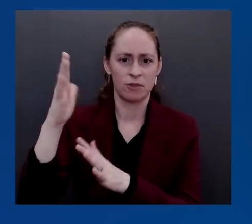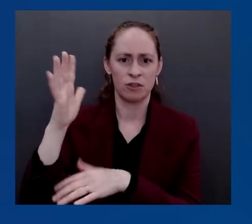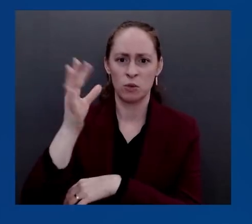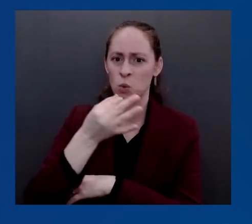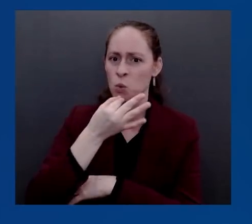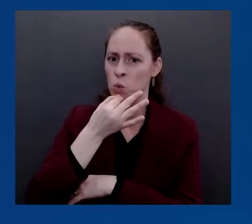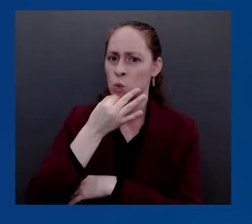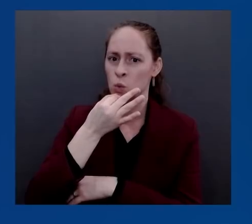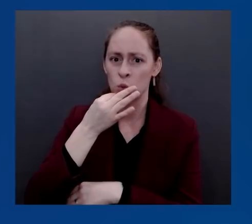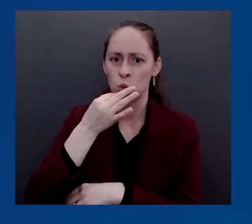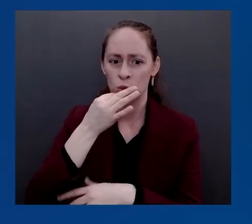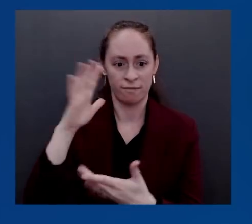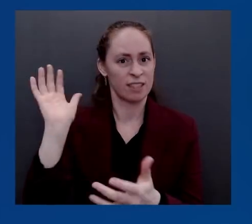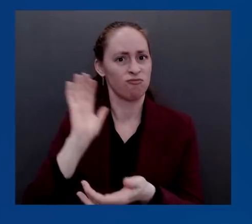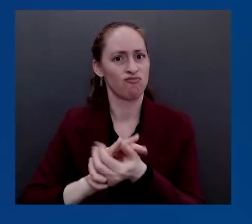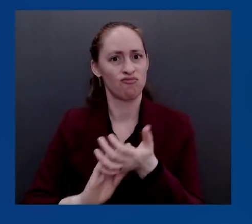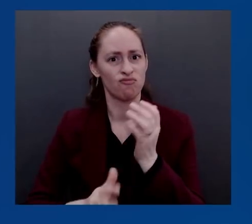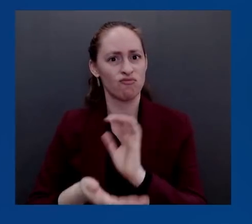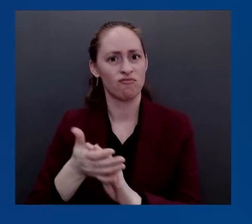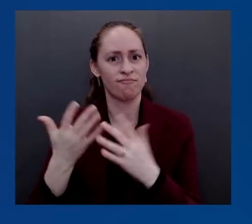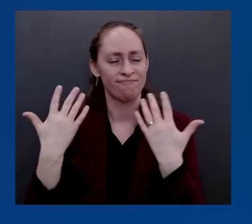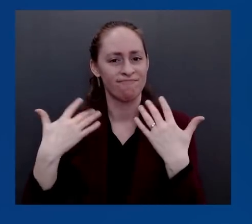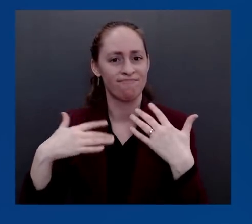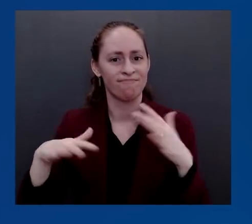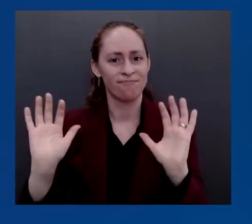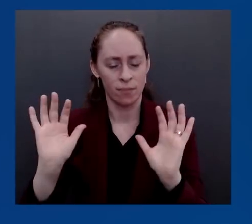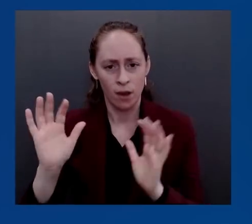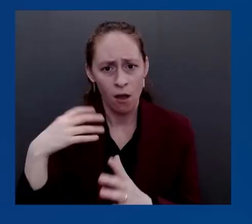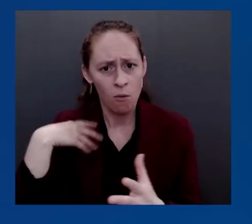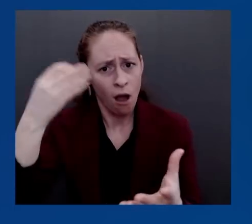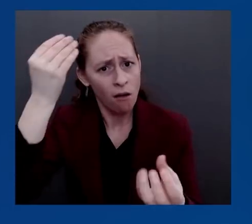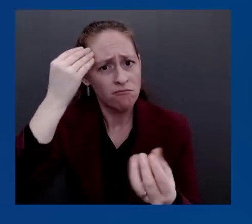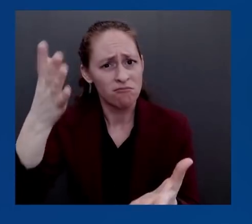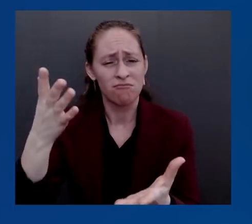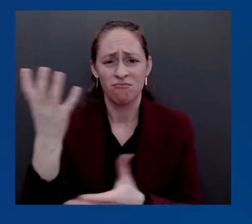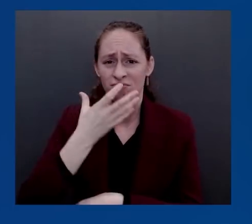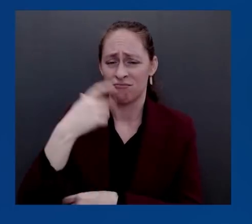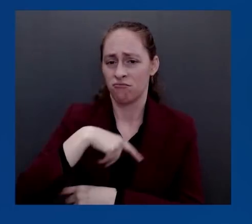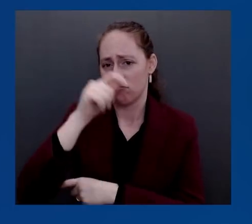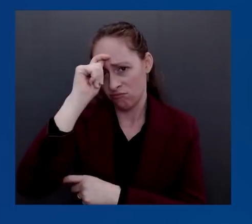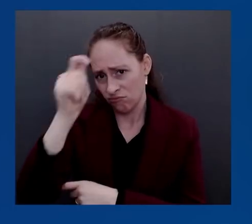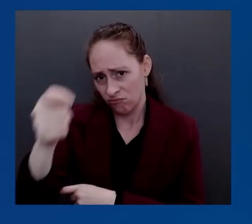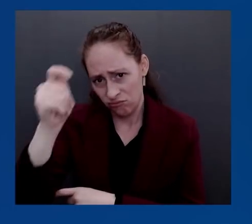really an outstanding job here. Once the package ships, over 60 percent